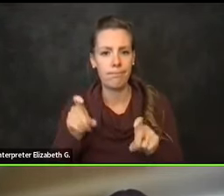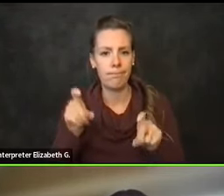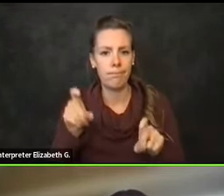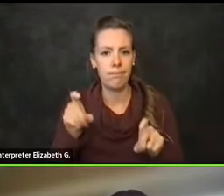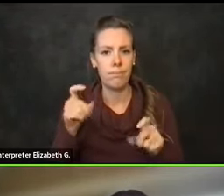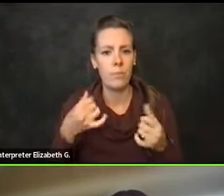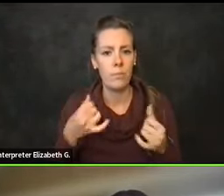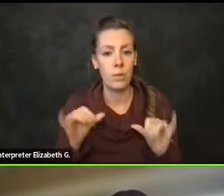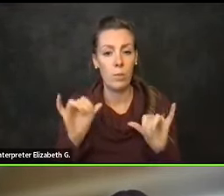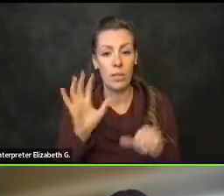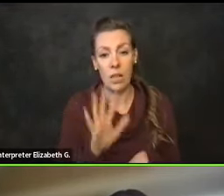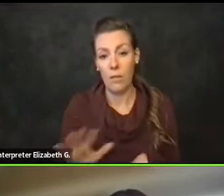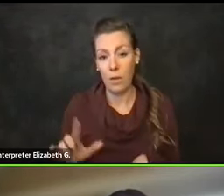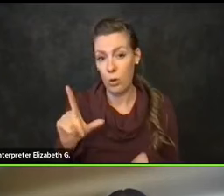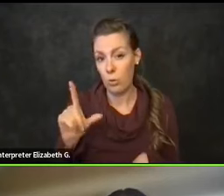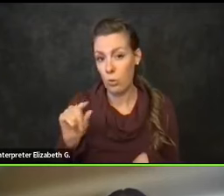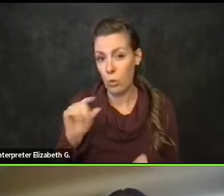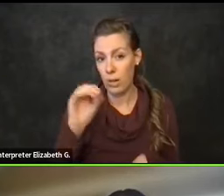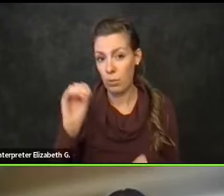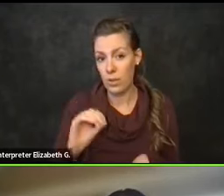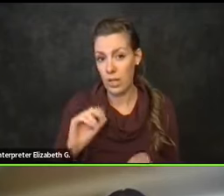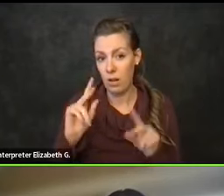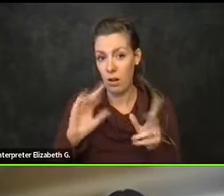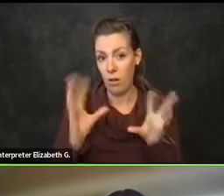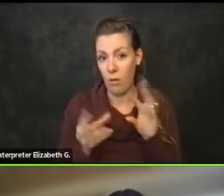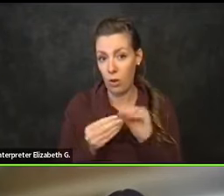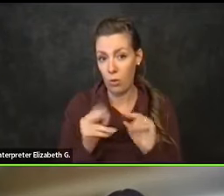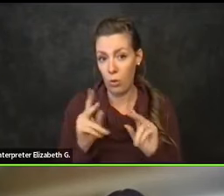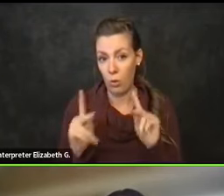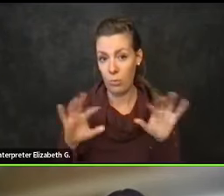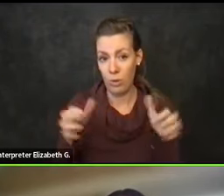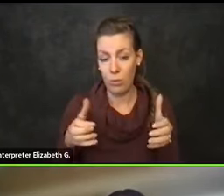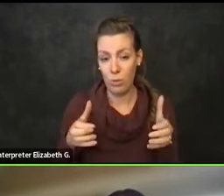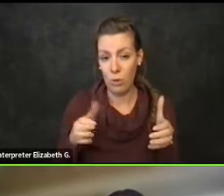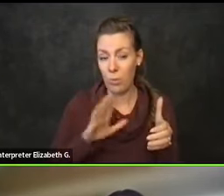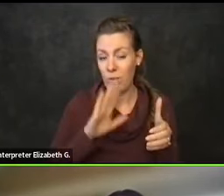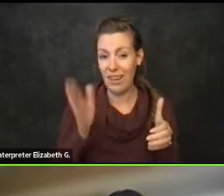around 20% of our total population that hasn't had a single dose of the vaccine.